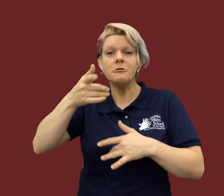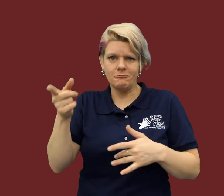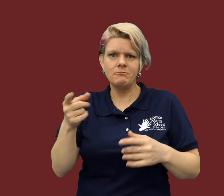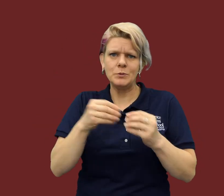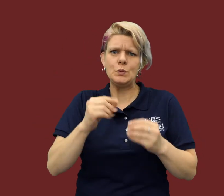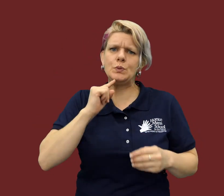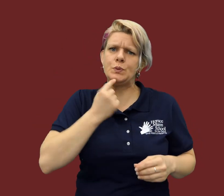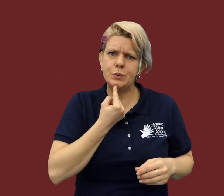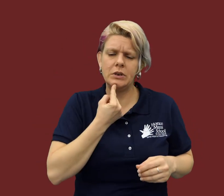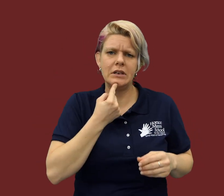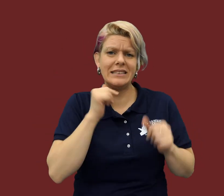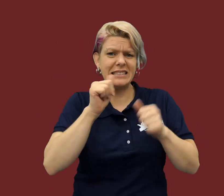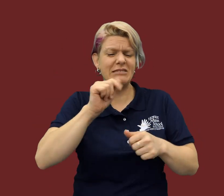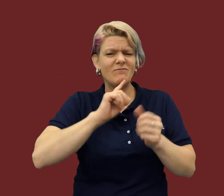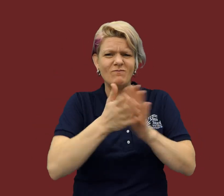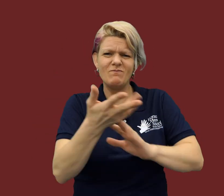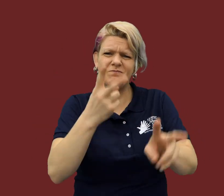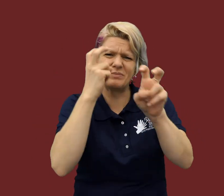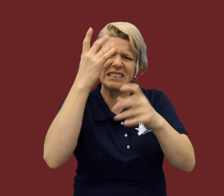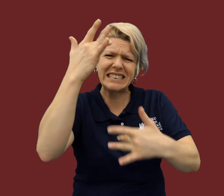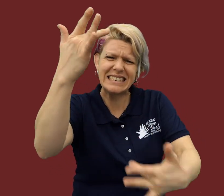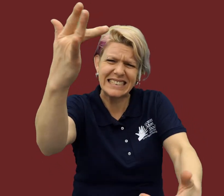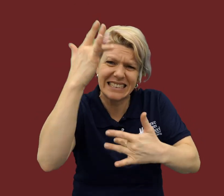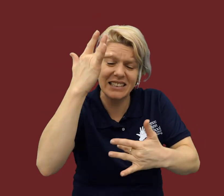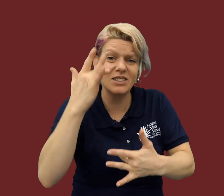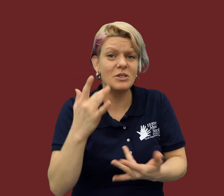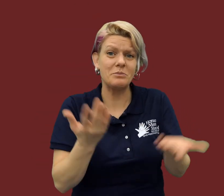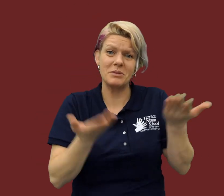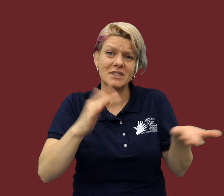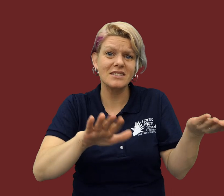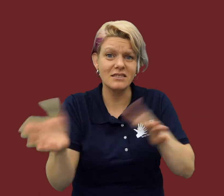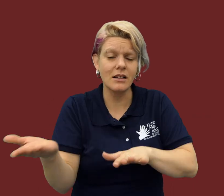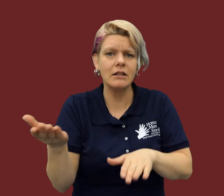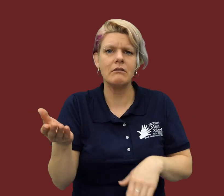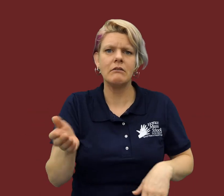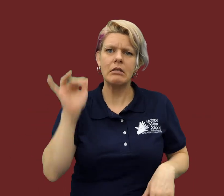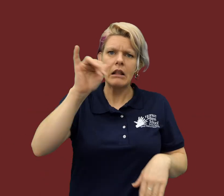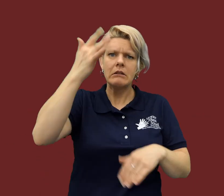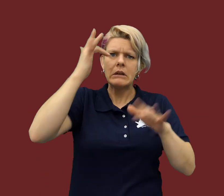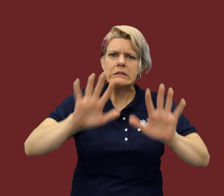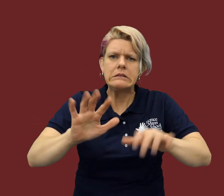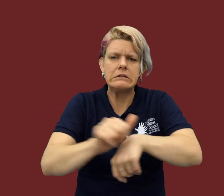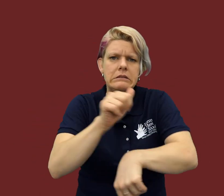and possibly die. This is why the COVID-19 pandemic is treated seriously and considered